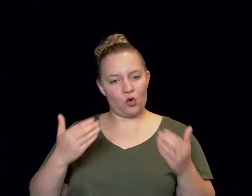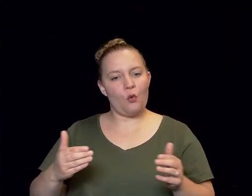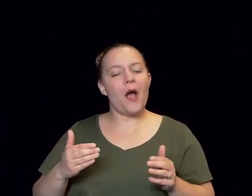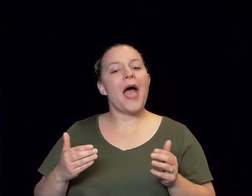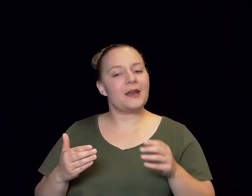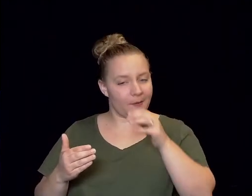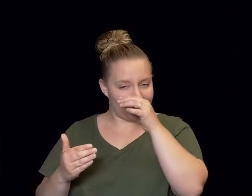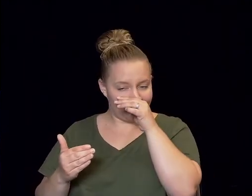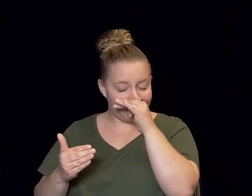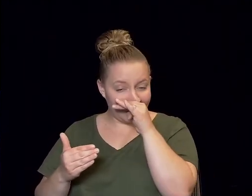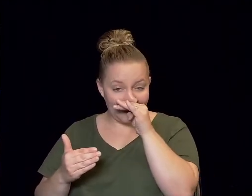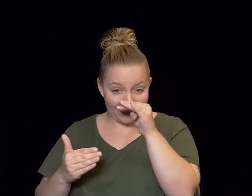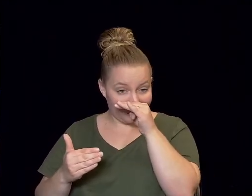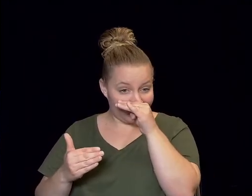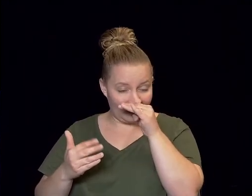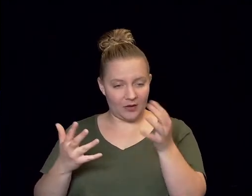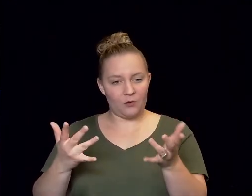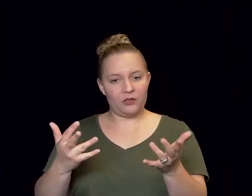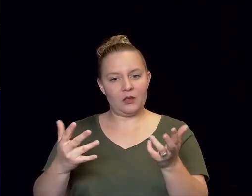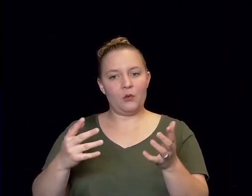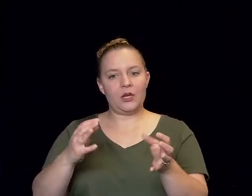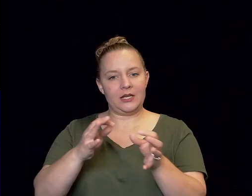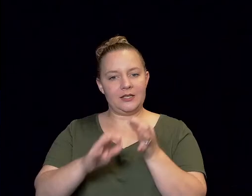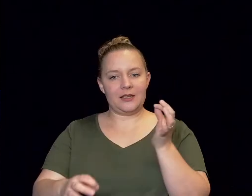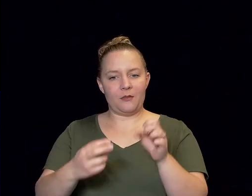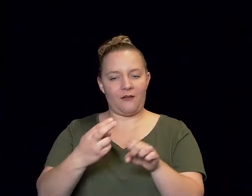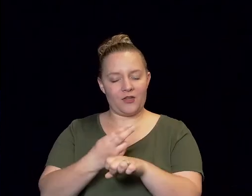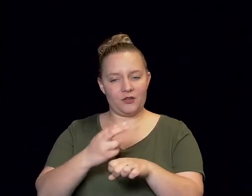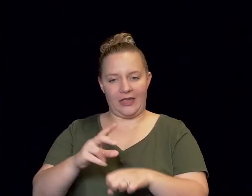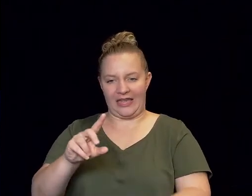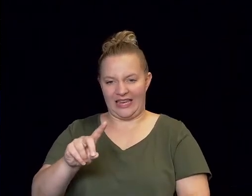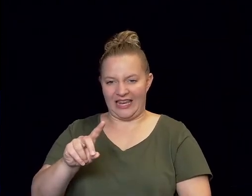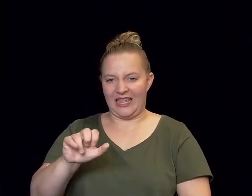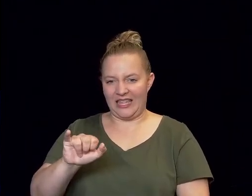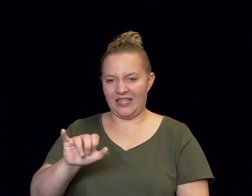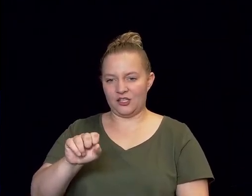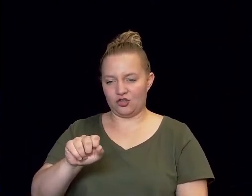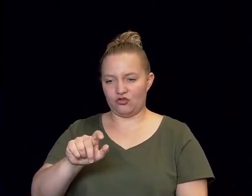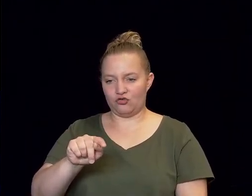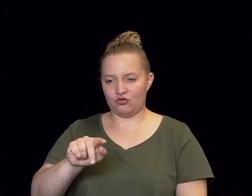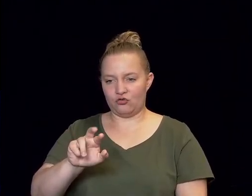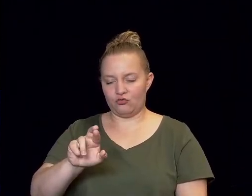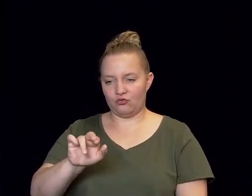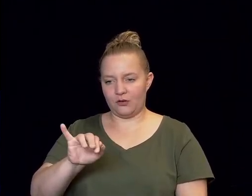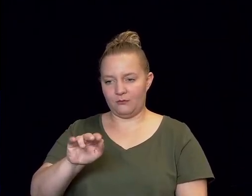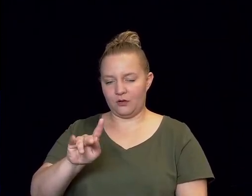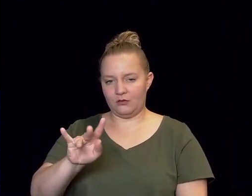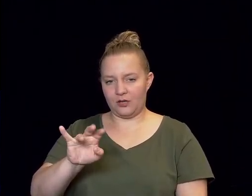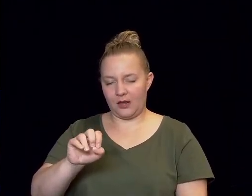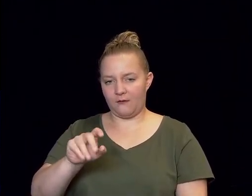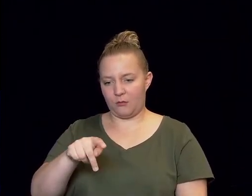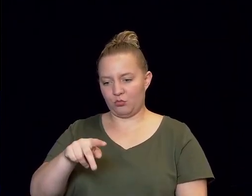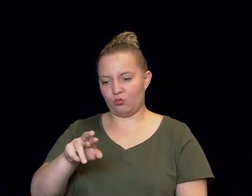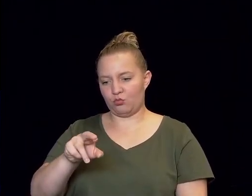to simplify expressions using the distributive property. So, here's our first example, number one.